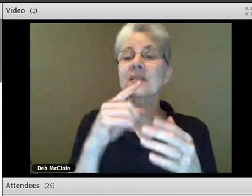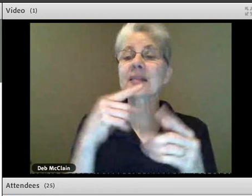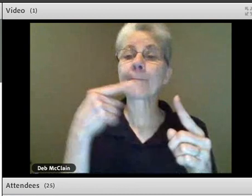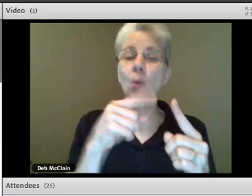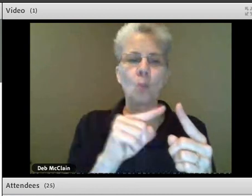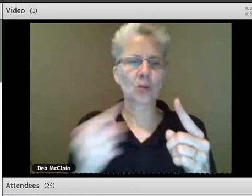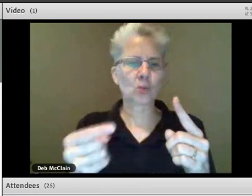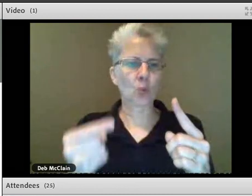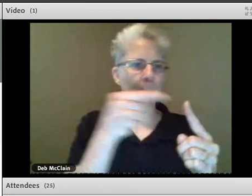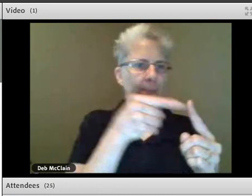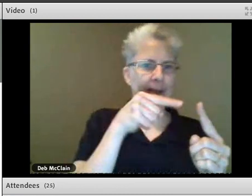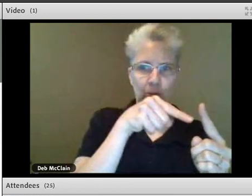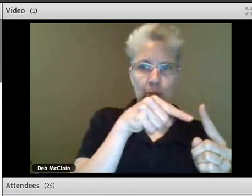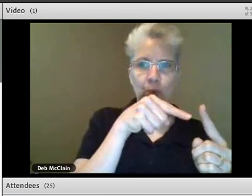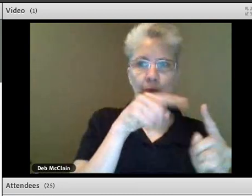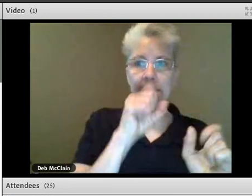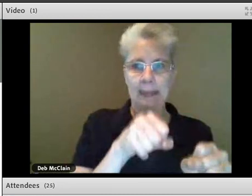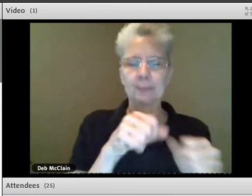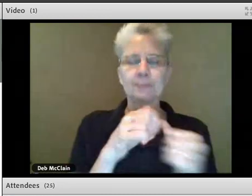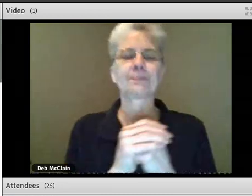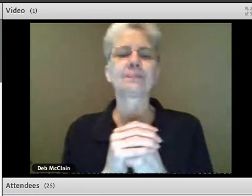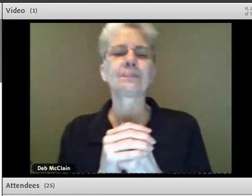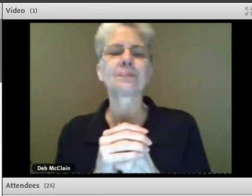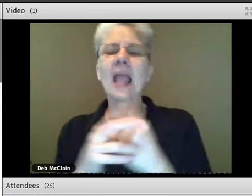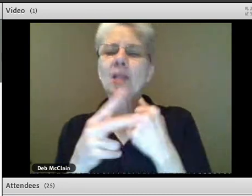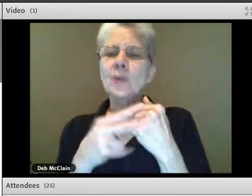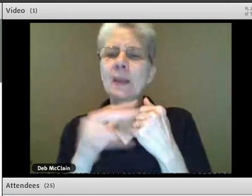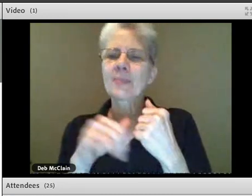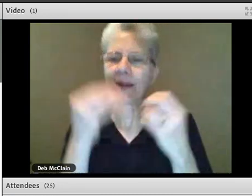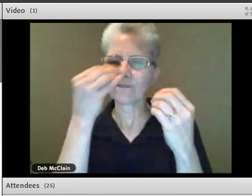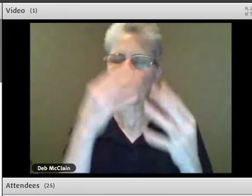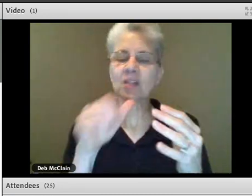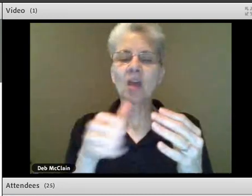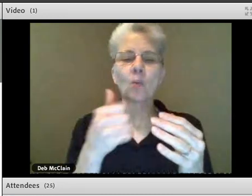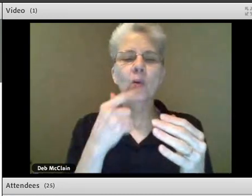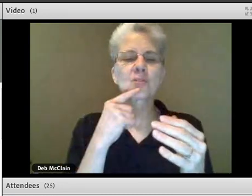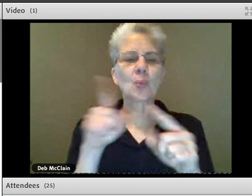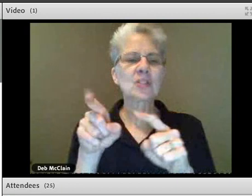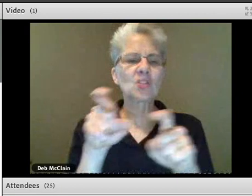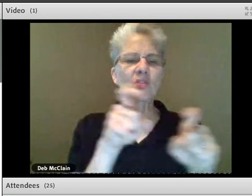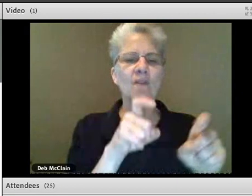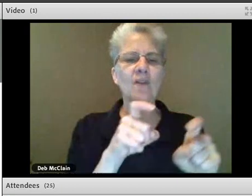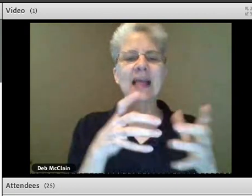so they can get that information, and then the other one is doing surveys, which allow you to do peer review,